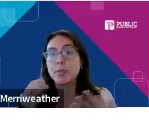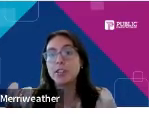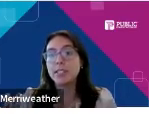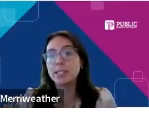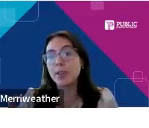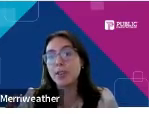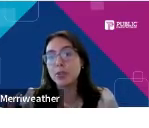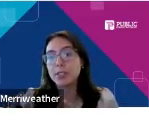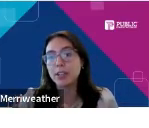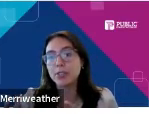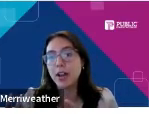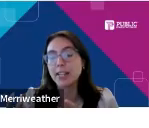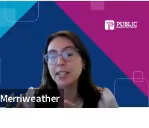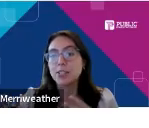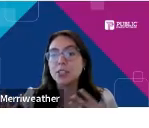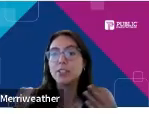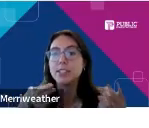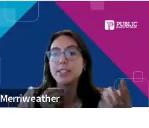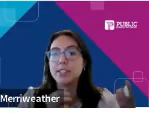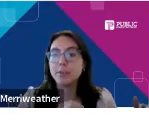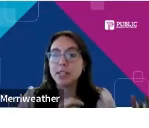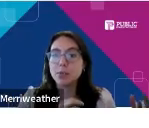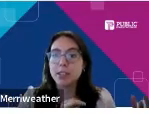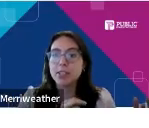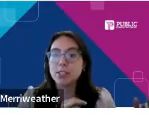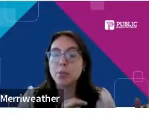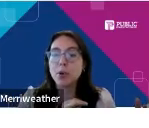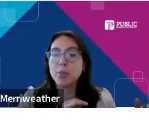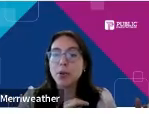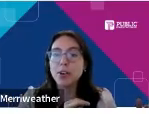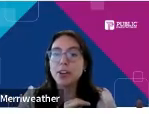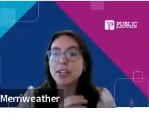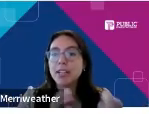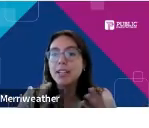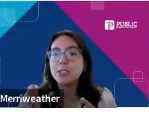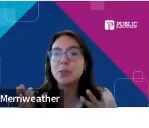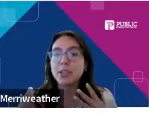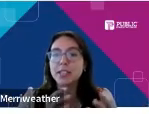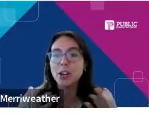the participant who's self directing their services meets with their support